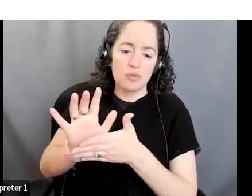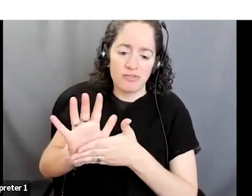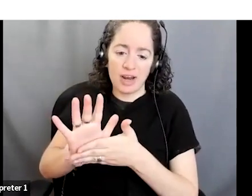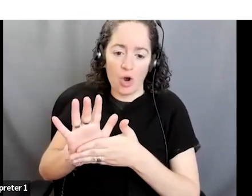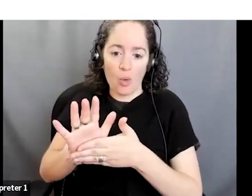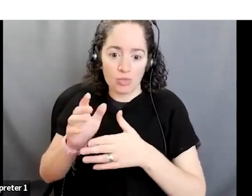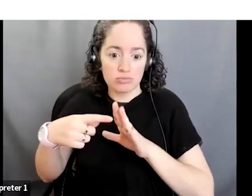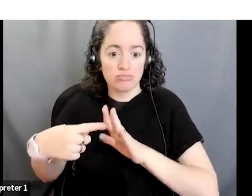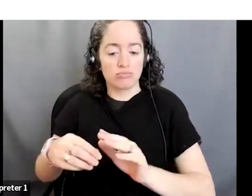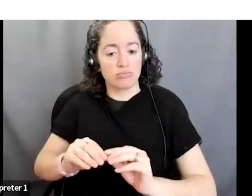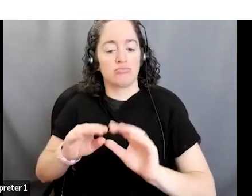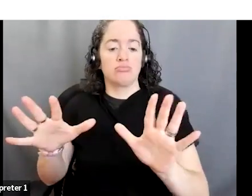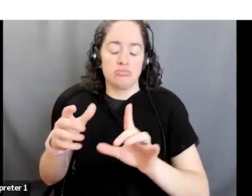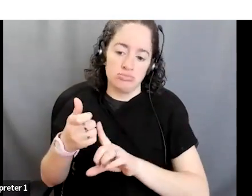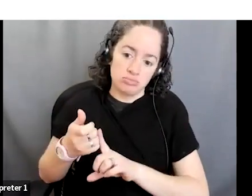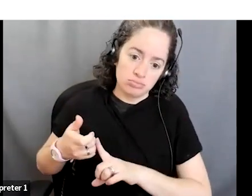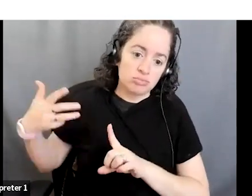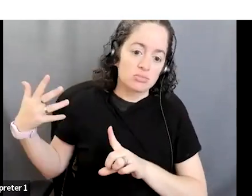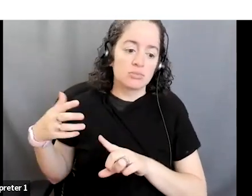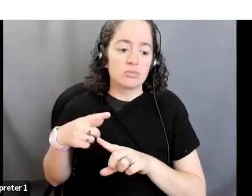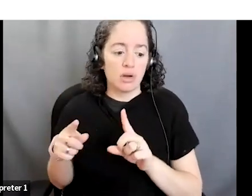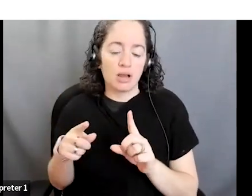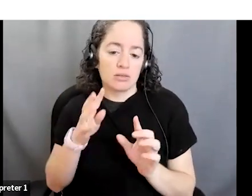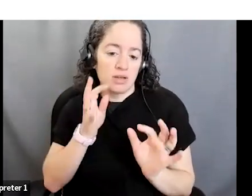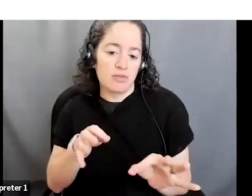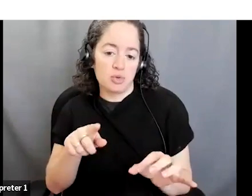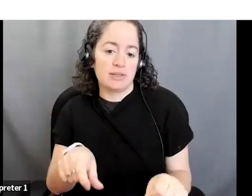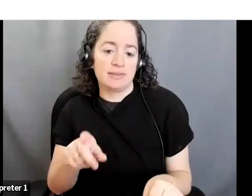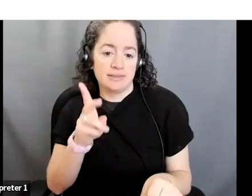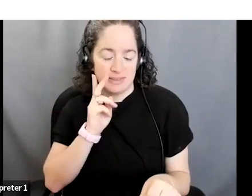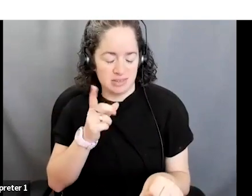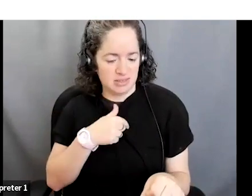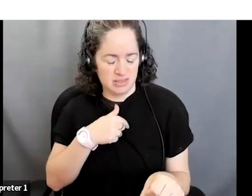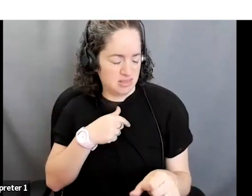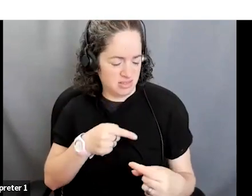but you could definitely tell I had a hard time, was it--